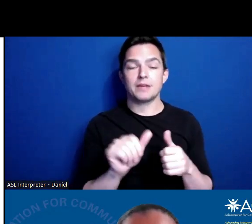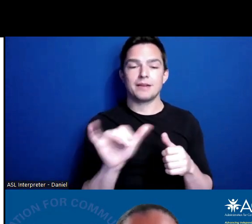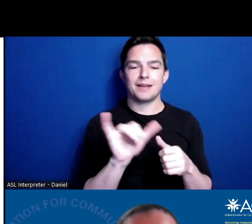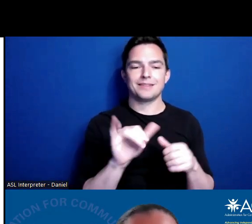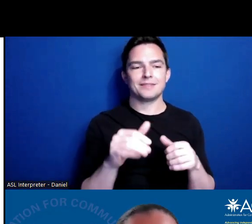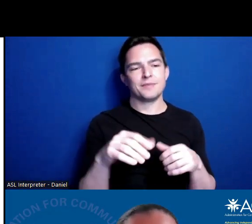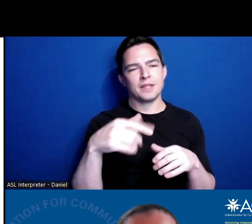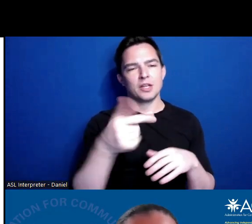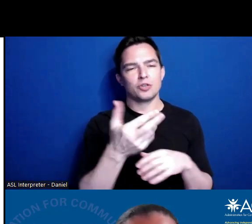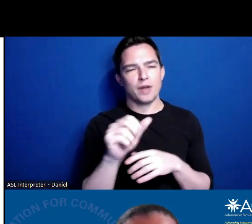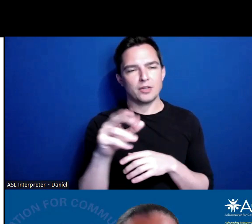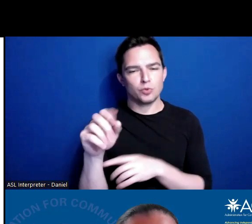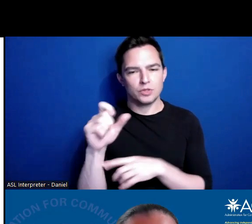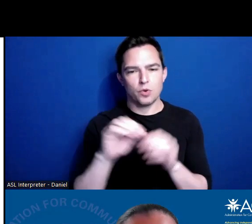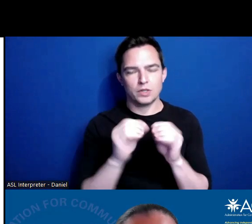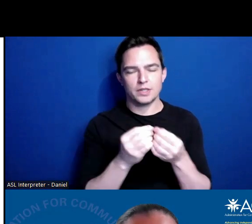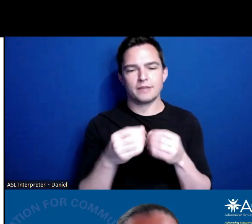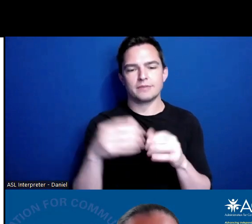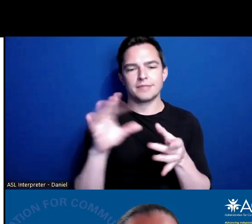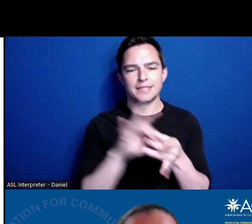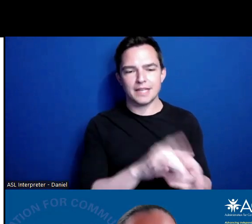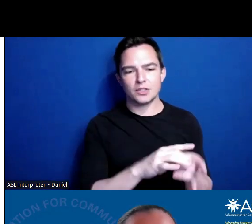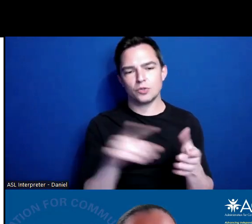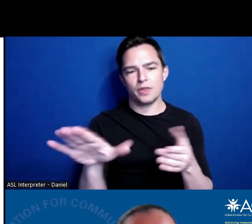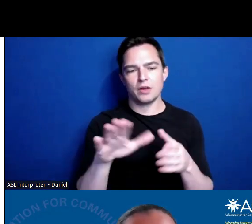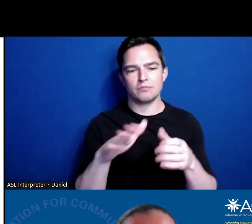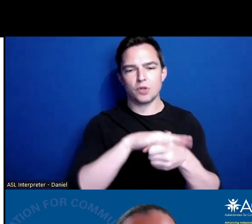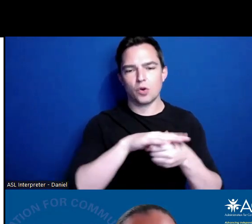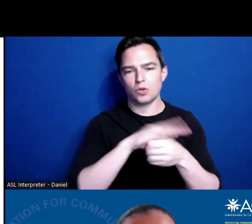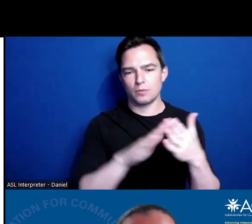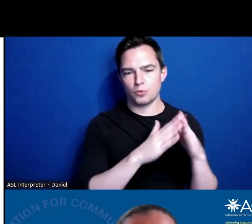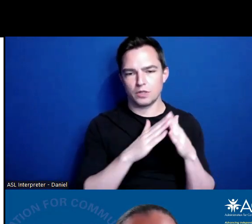deeply connected to the needs of their local communities. Over the years these centers